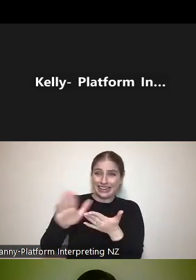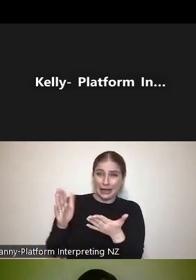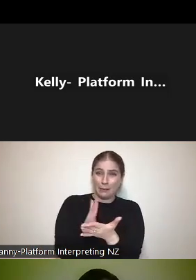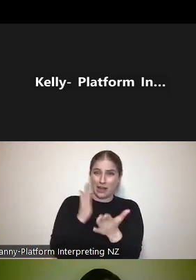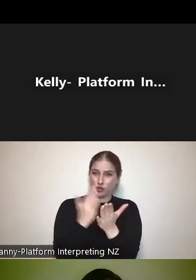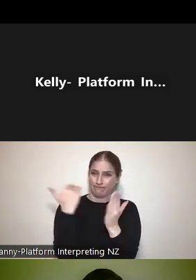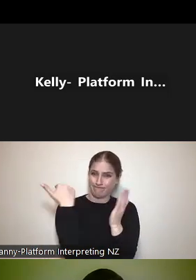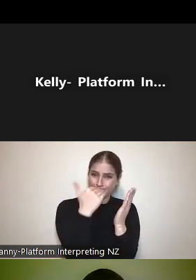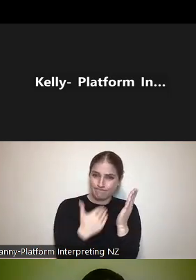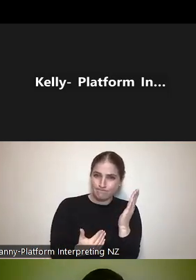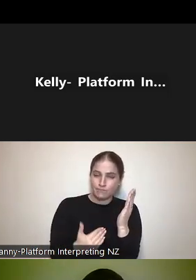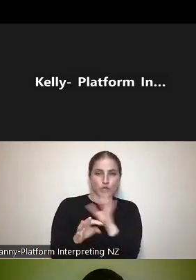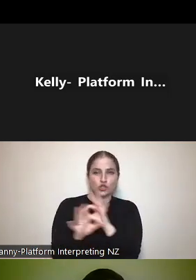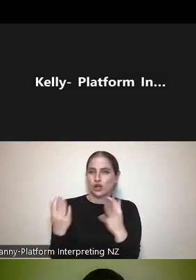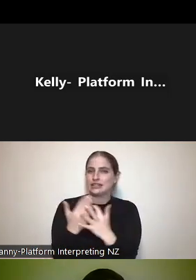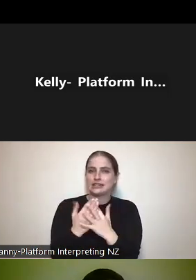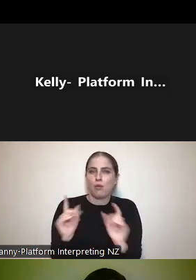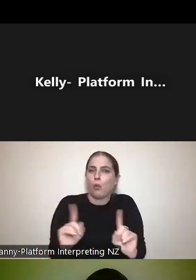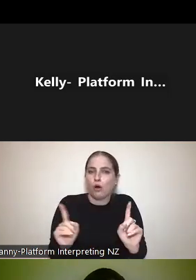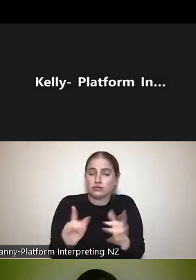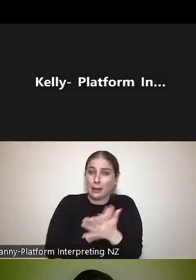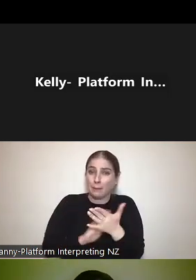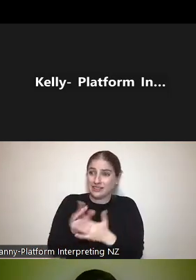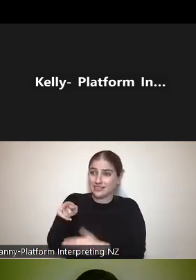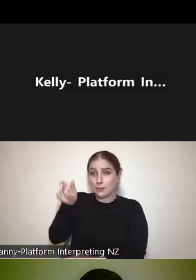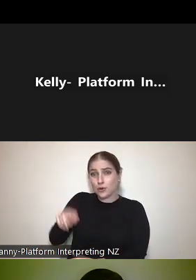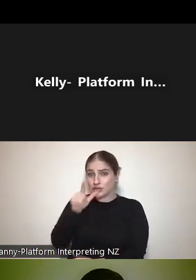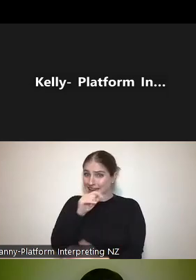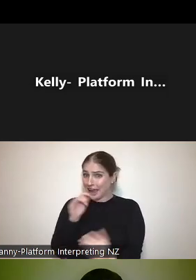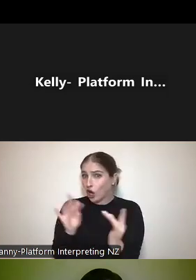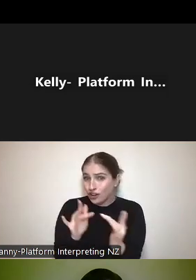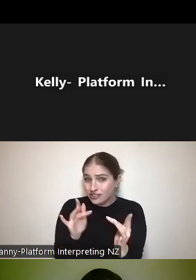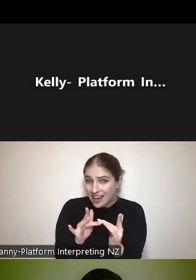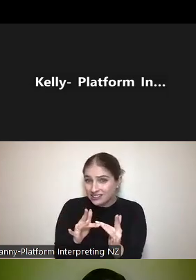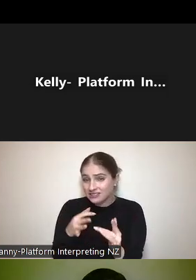so that they can either contact you and say, can we work together on this? Or